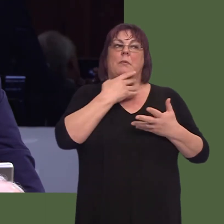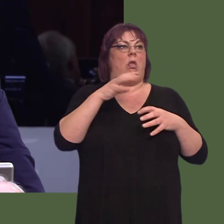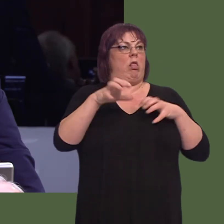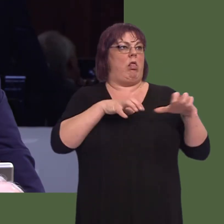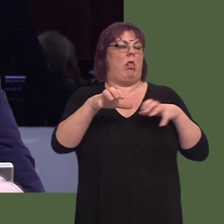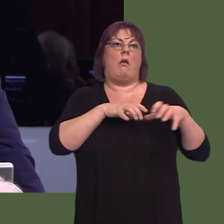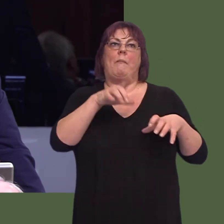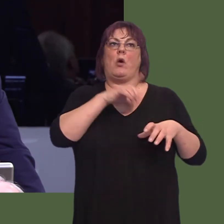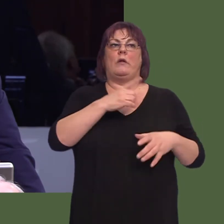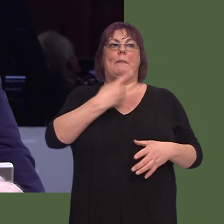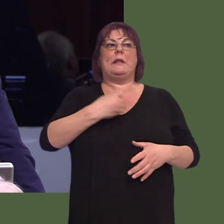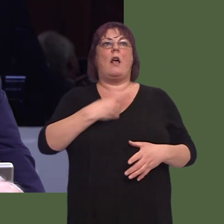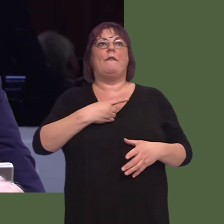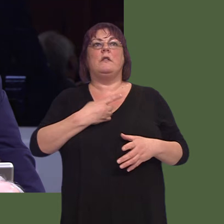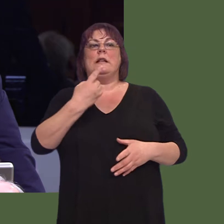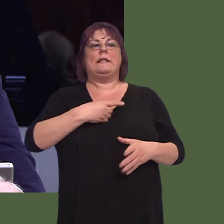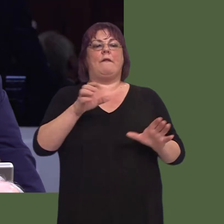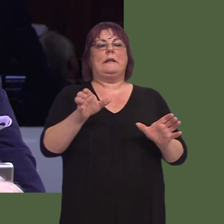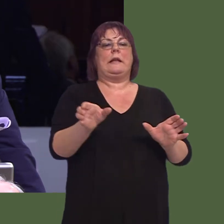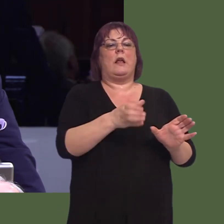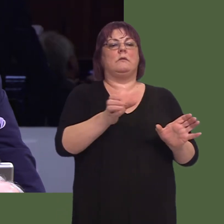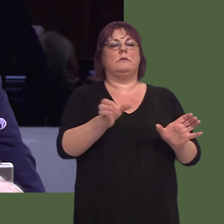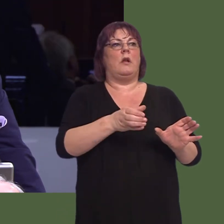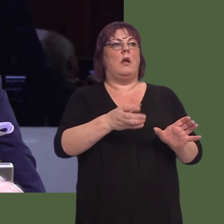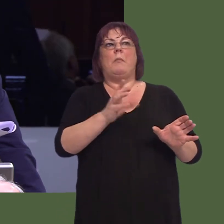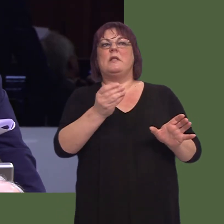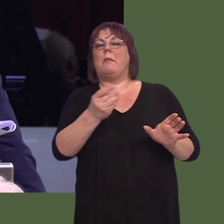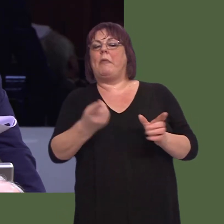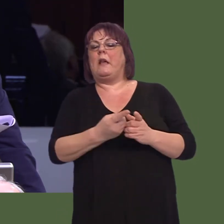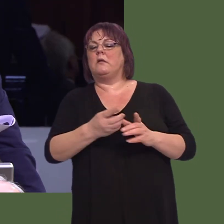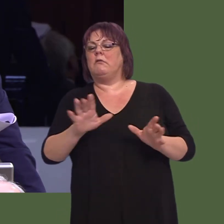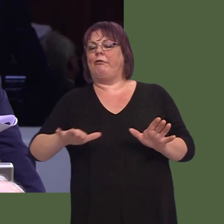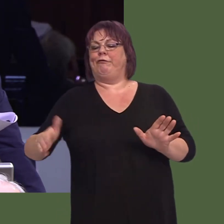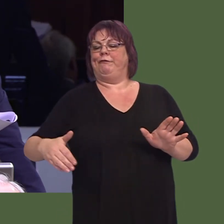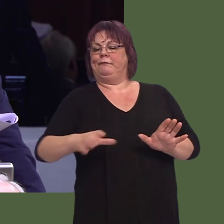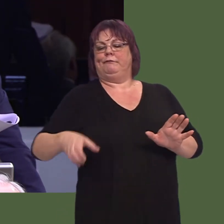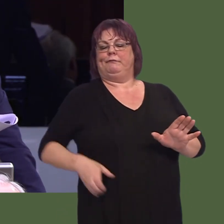Is there now a case for the Welsh Government to work with those companies in trying to